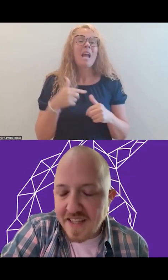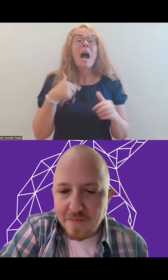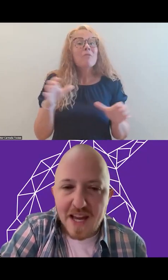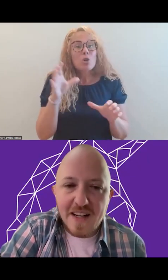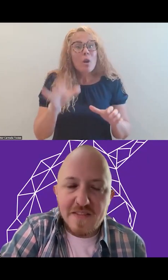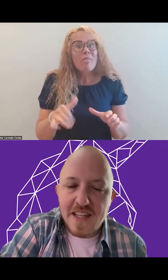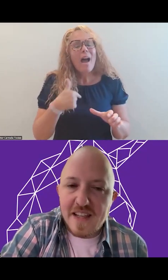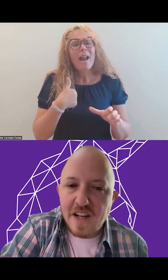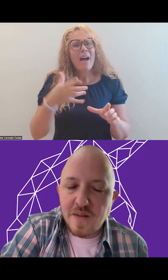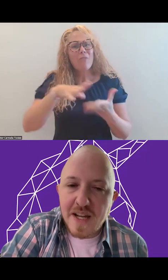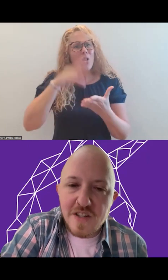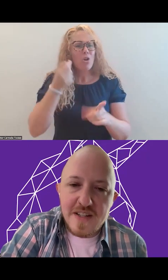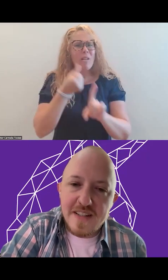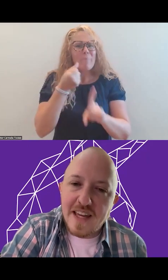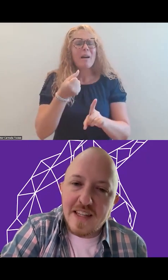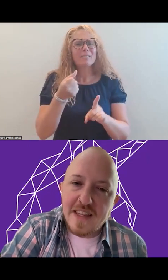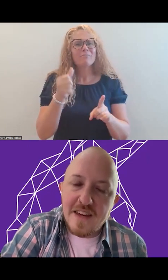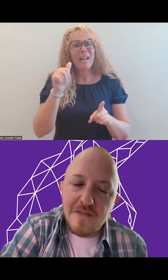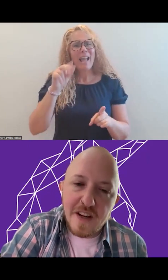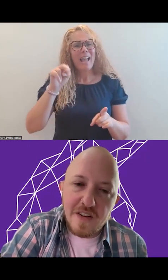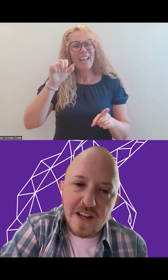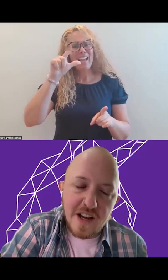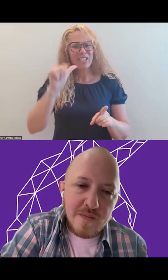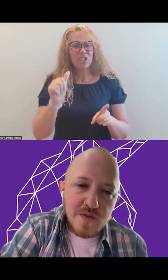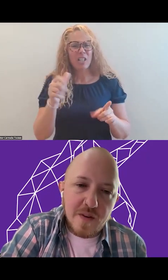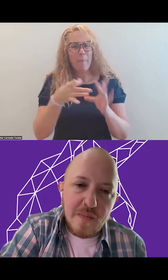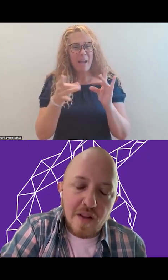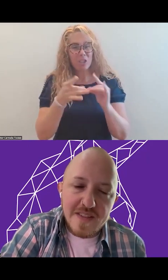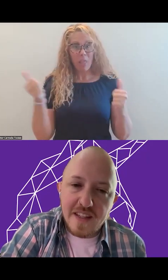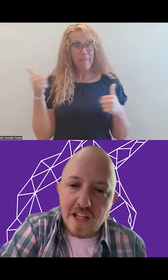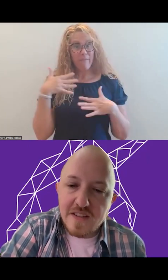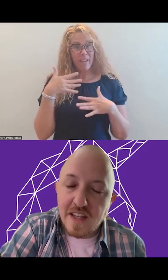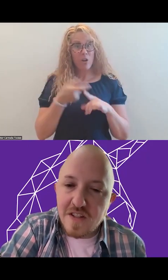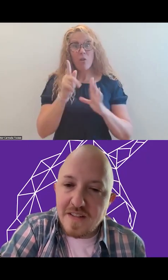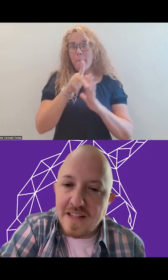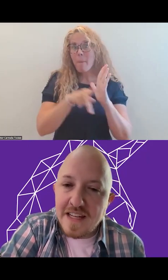IMPACT OF WHAT ANGELA MENTIONED LIKE THE FEAR OF POLICY AND LEGISLATION